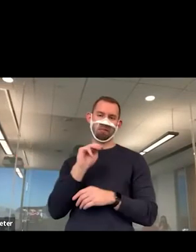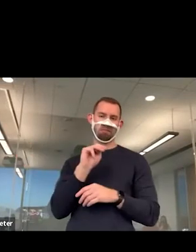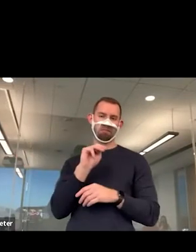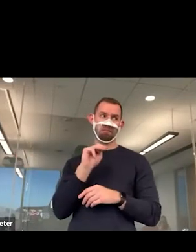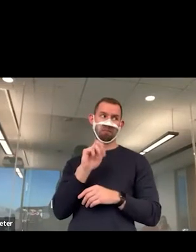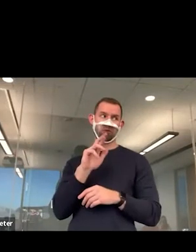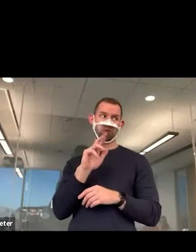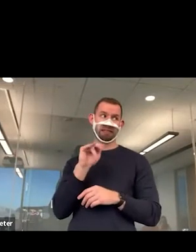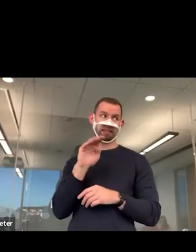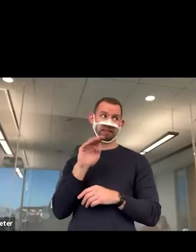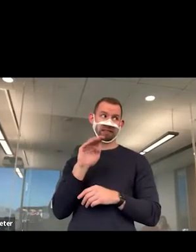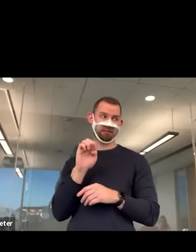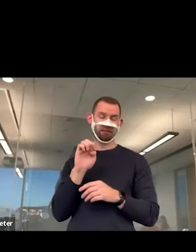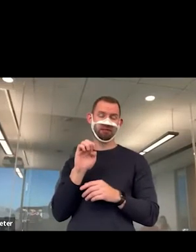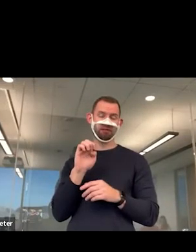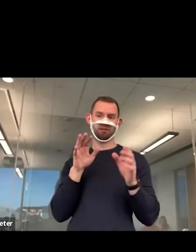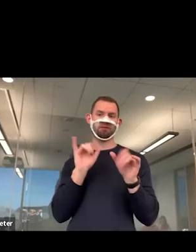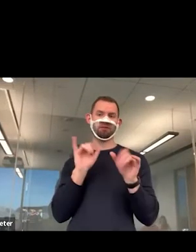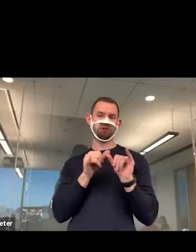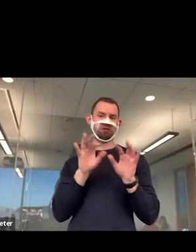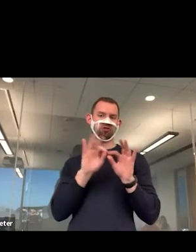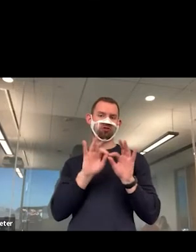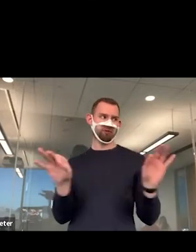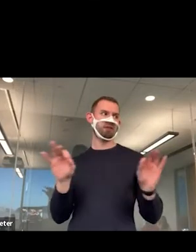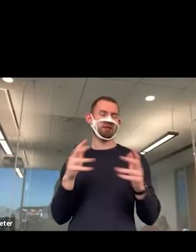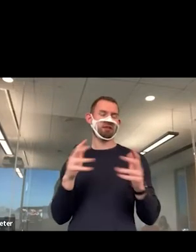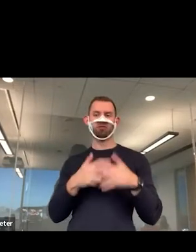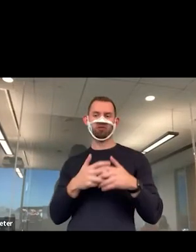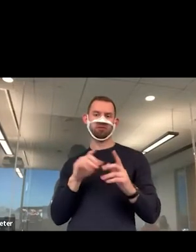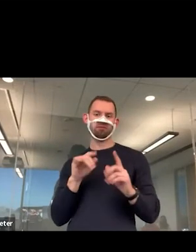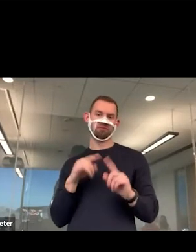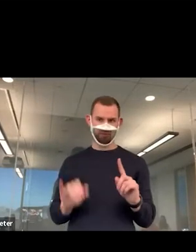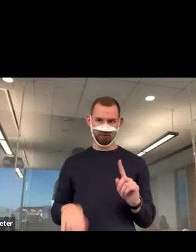and then i worked as a mechanical engineer for several years for the food and drug administration